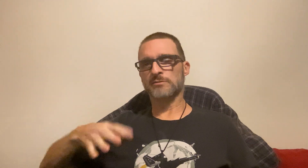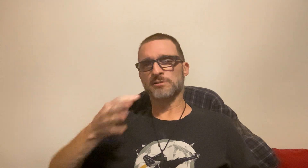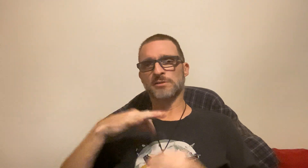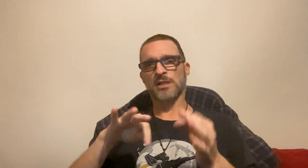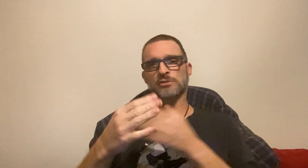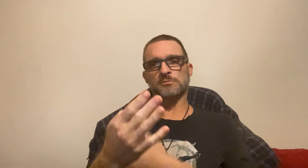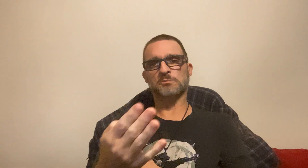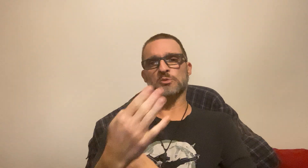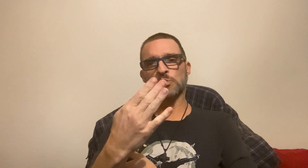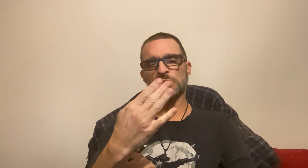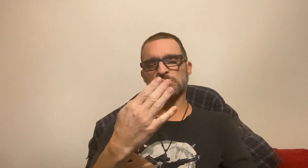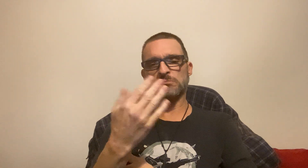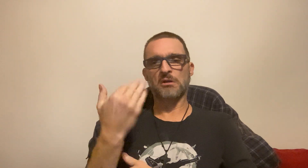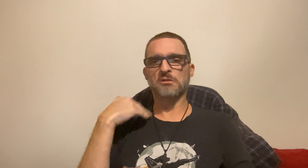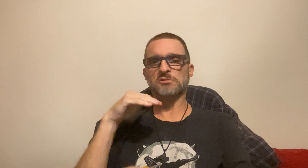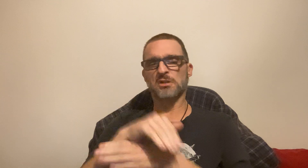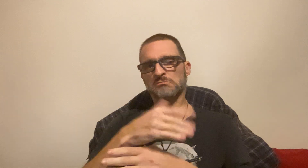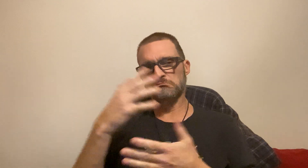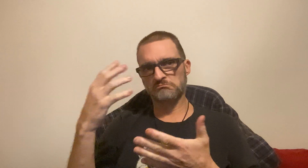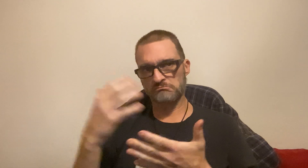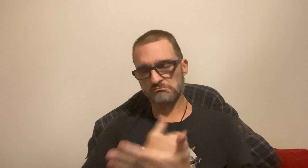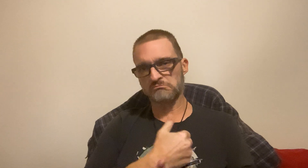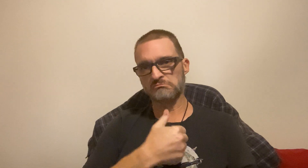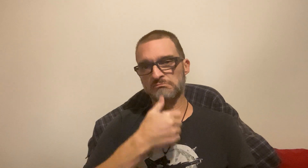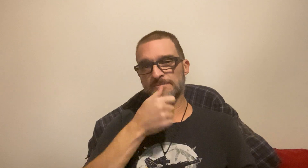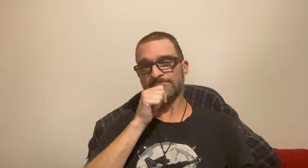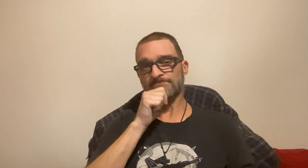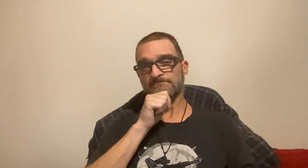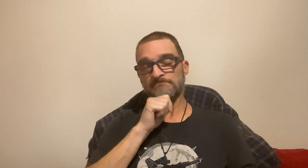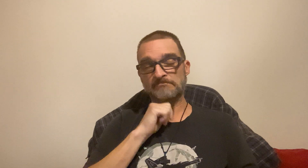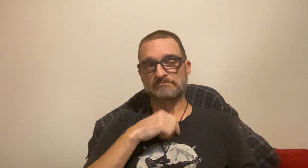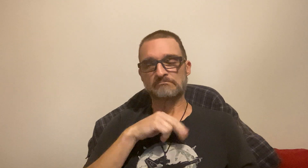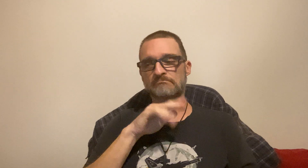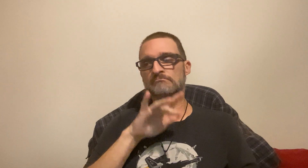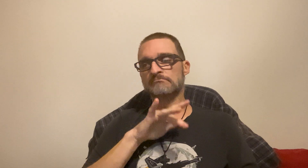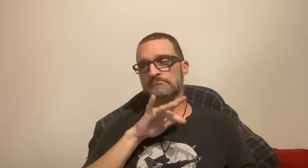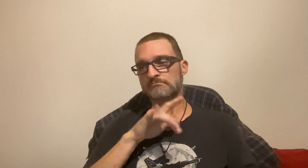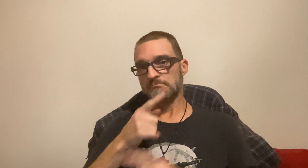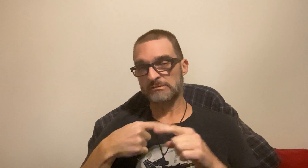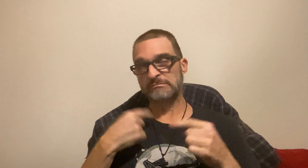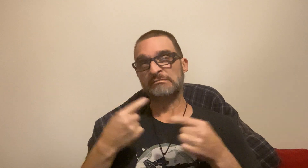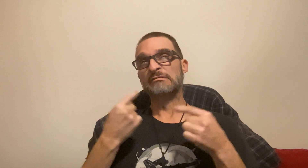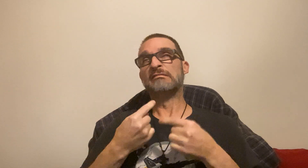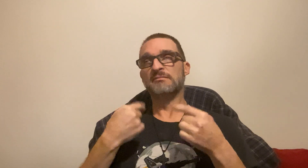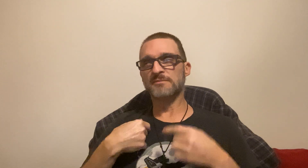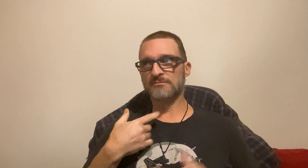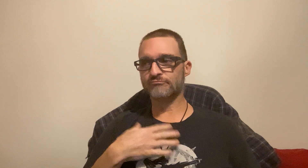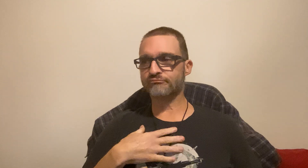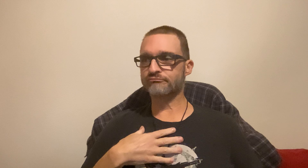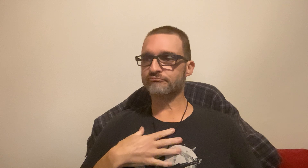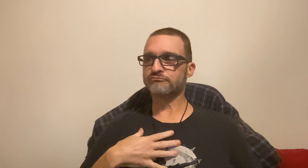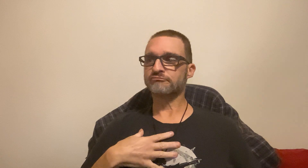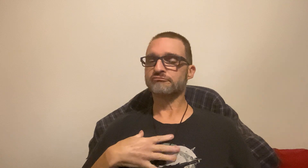from the bag instead of doing it in the morning. Last night, we got that done. She had to deal with it and I was feeling bad for her. Plus I was in a lot of pain.